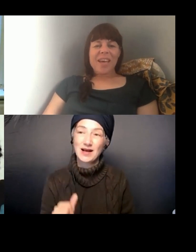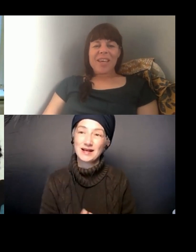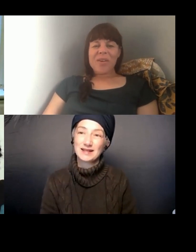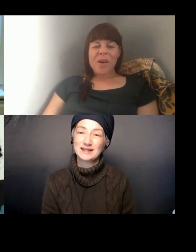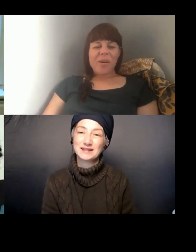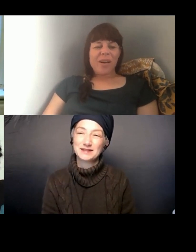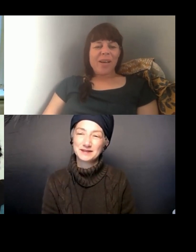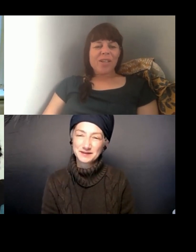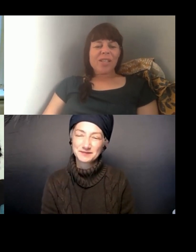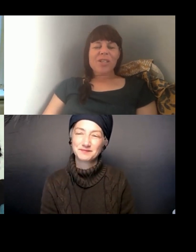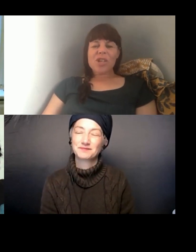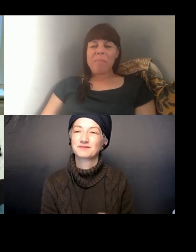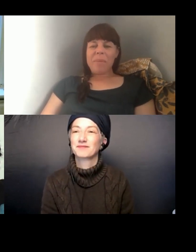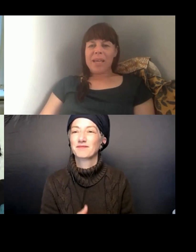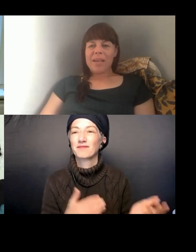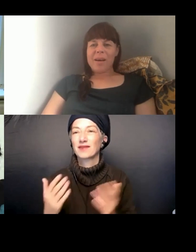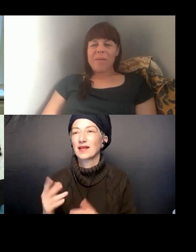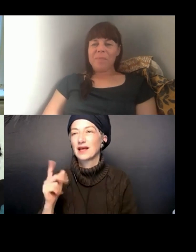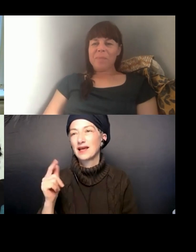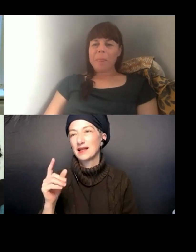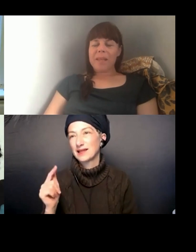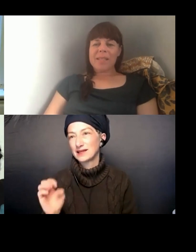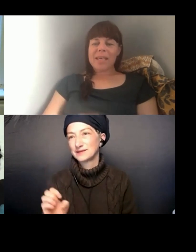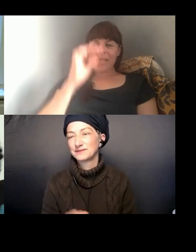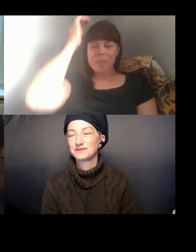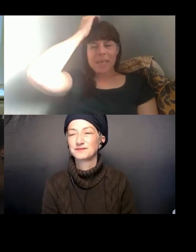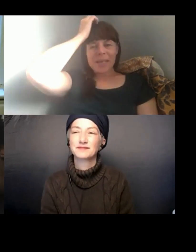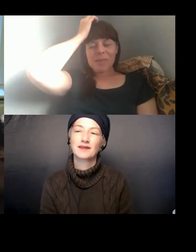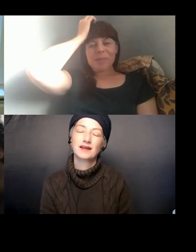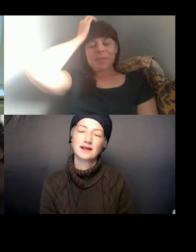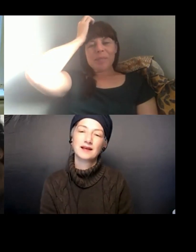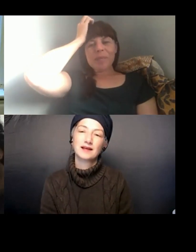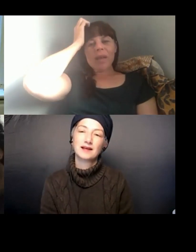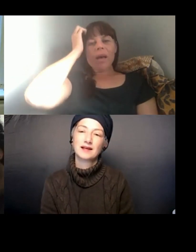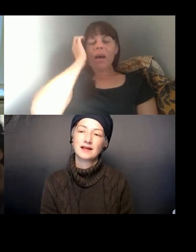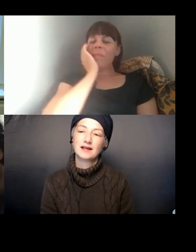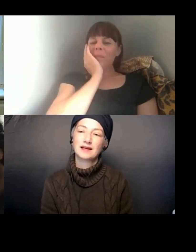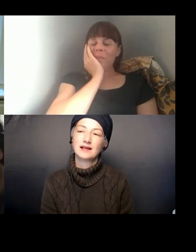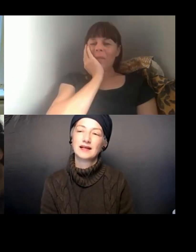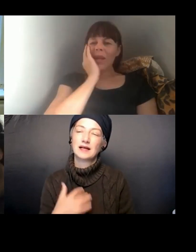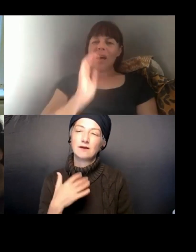Kate Marsh: Thank you, Noa. Just to jump in. This is Kate speaking.